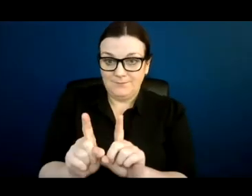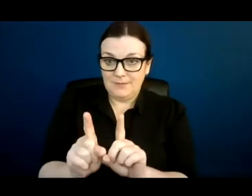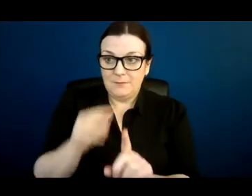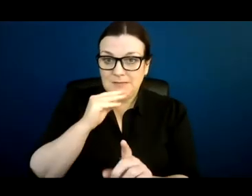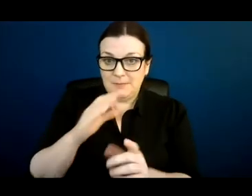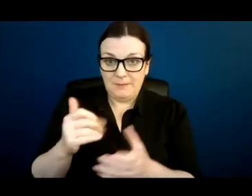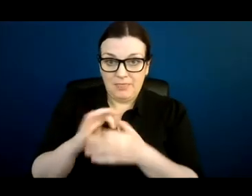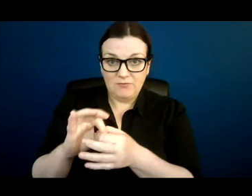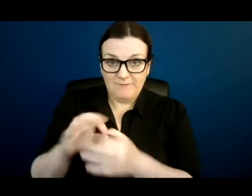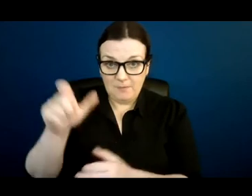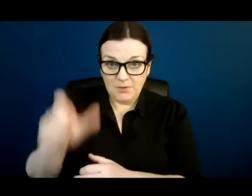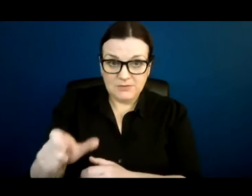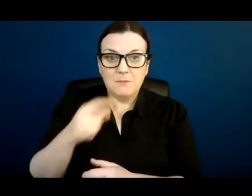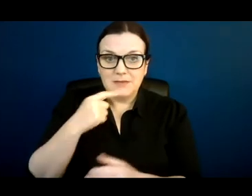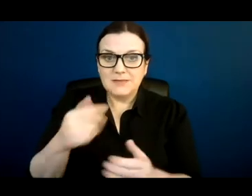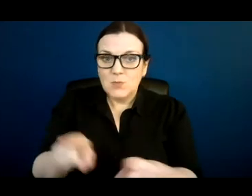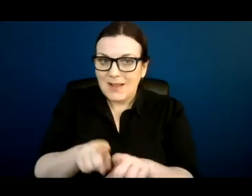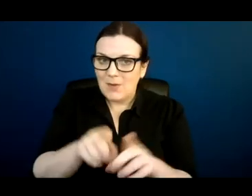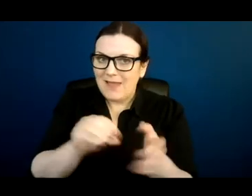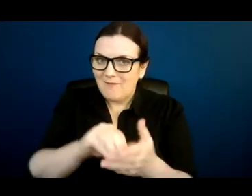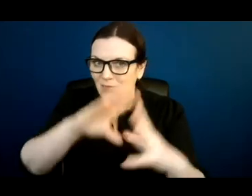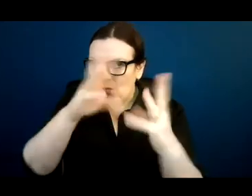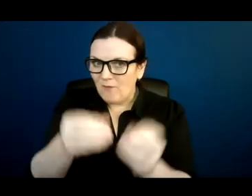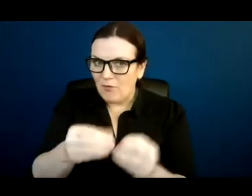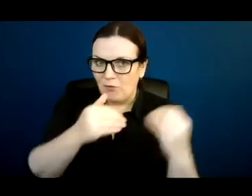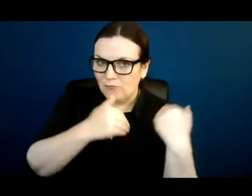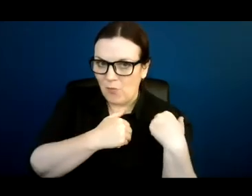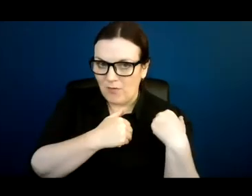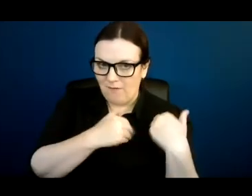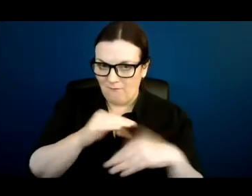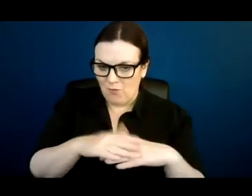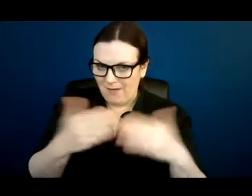we have the role of solicitors in the fundamental operation of the act. It will generate work for